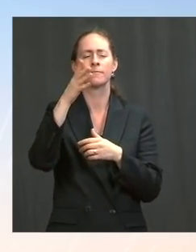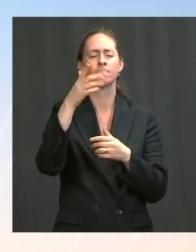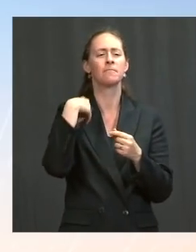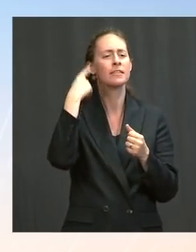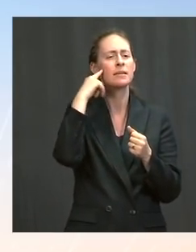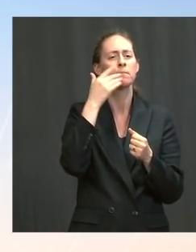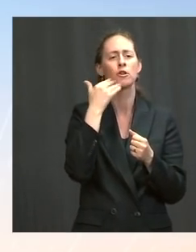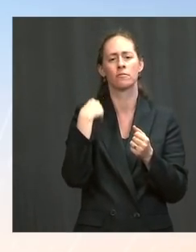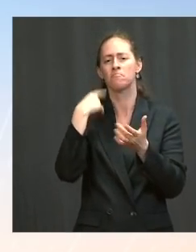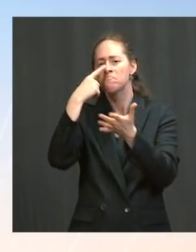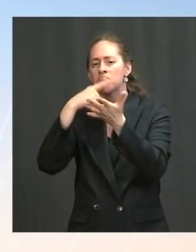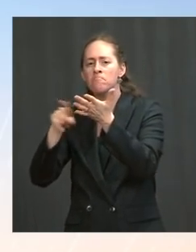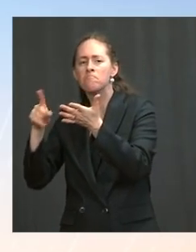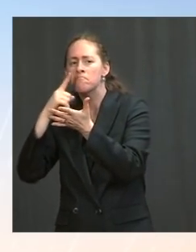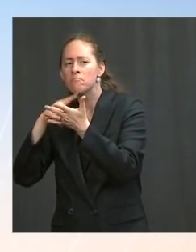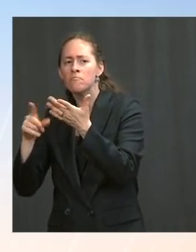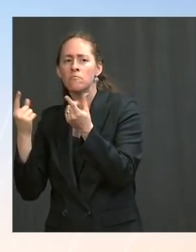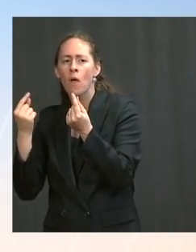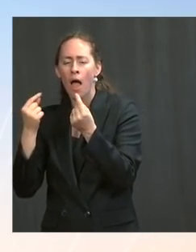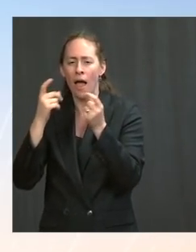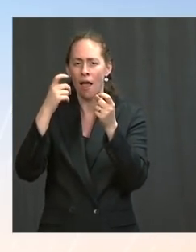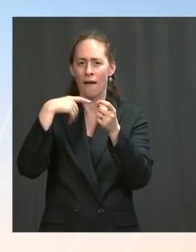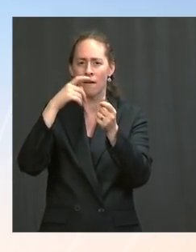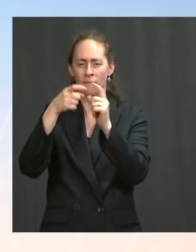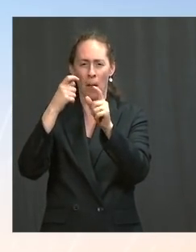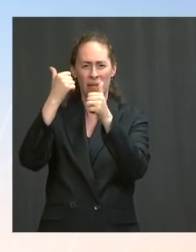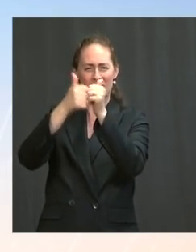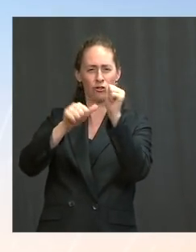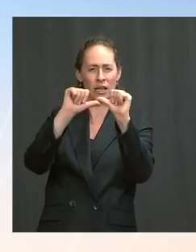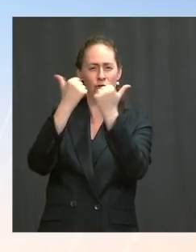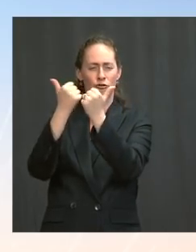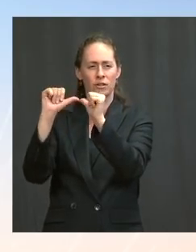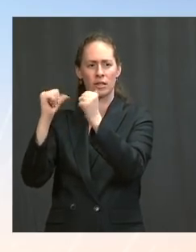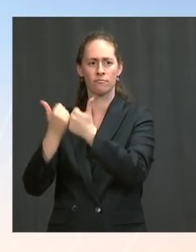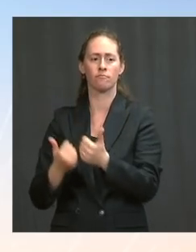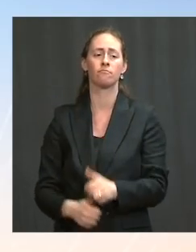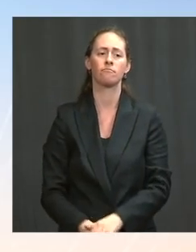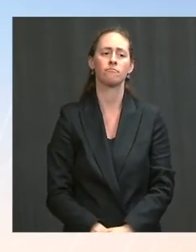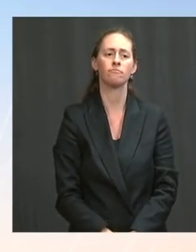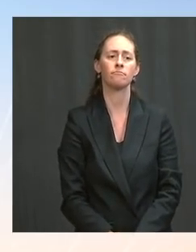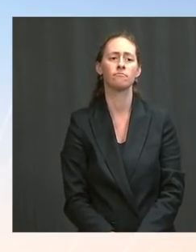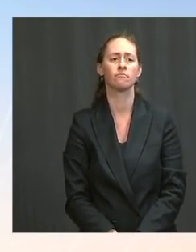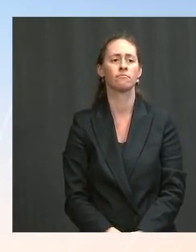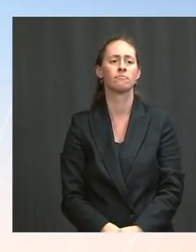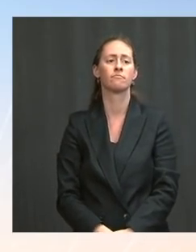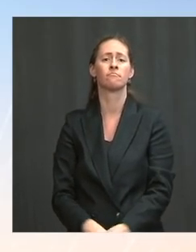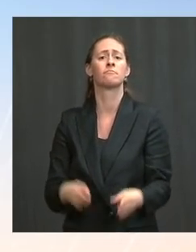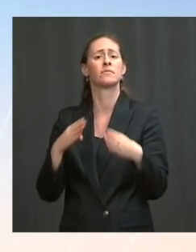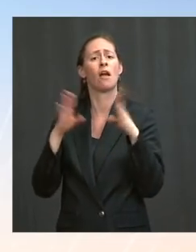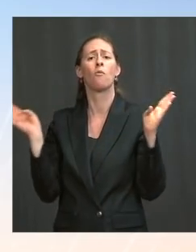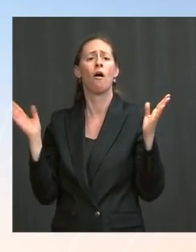about what is happening agency to agency. I can say, broadly speaking, that the President conveyed to his Cabinet members